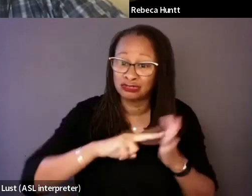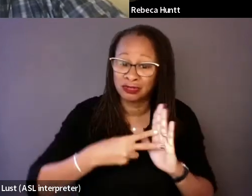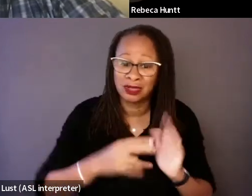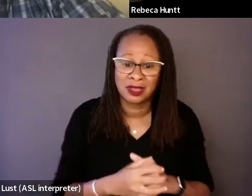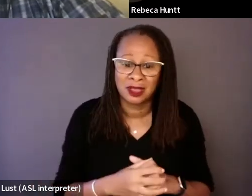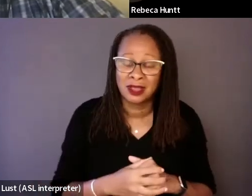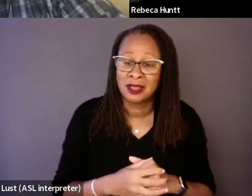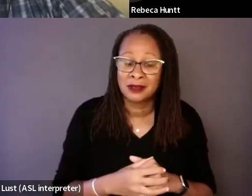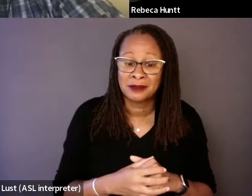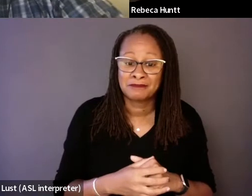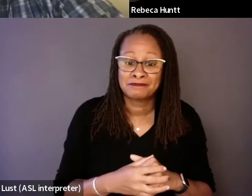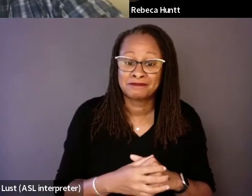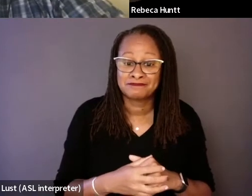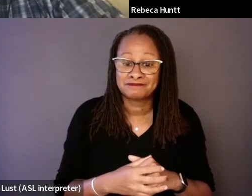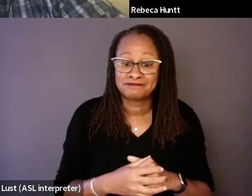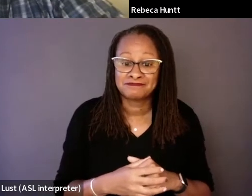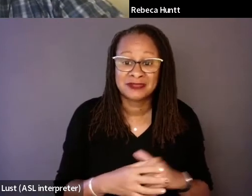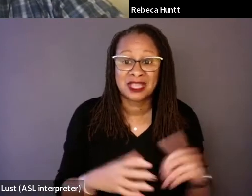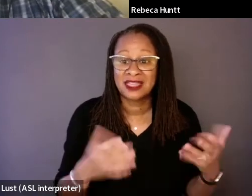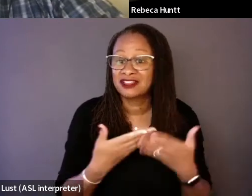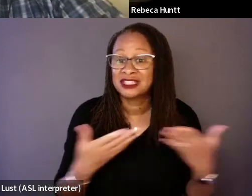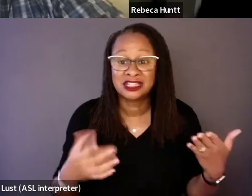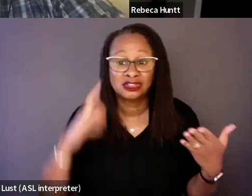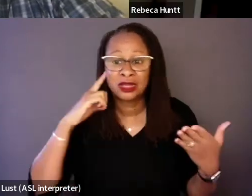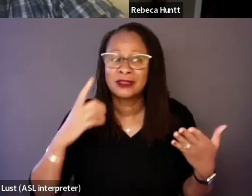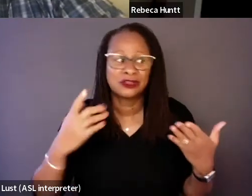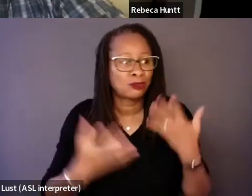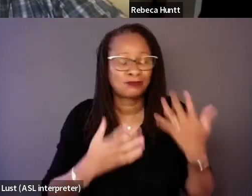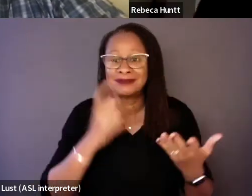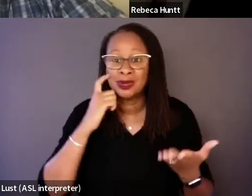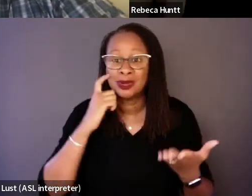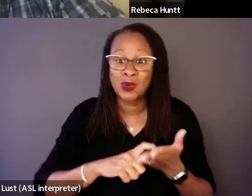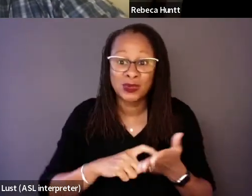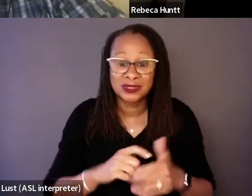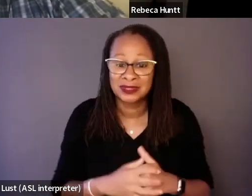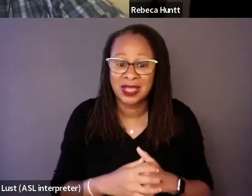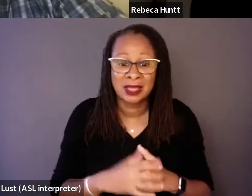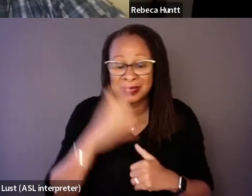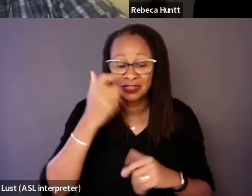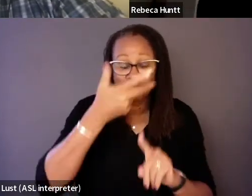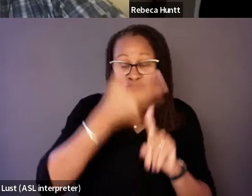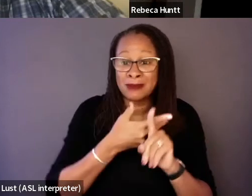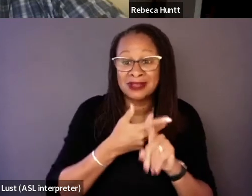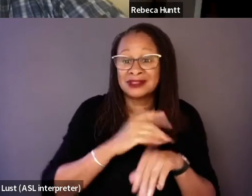There's things that you hear that you probably don't even know you hear because you spent -- I spent